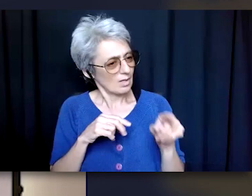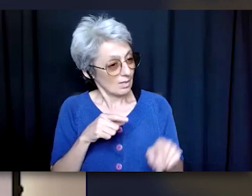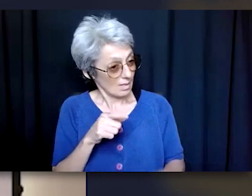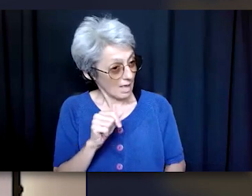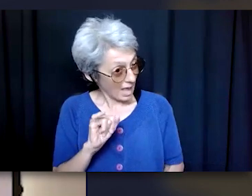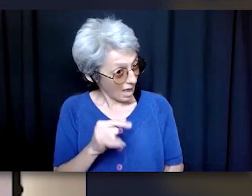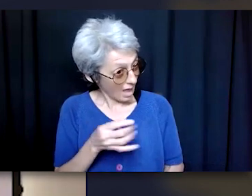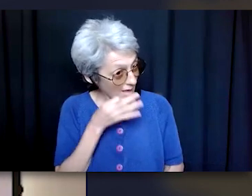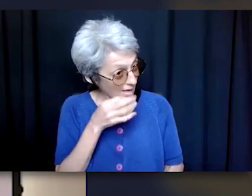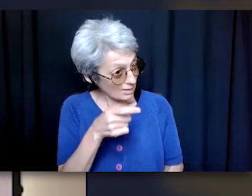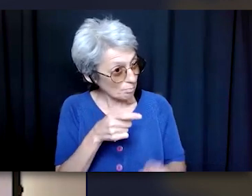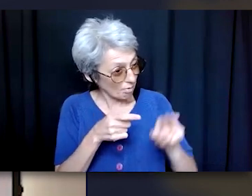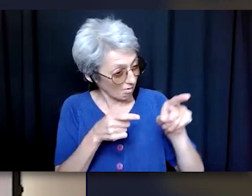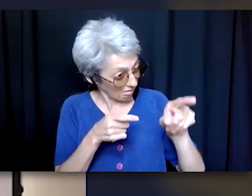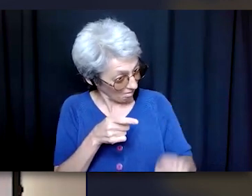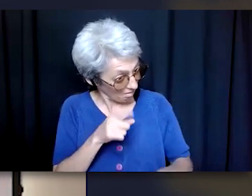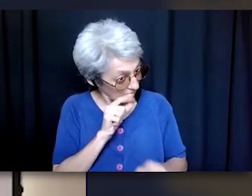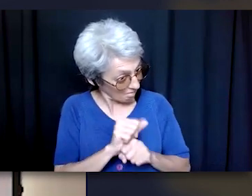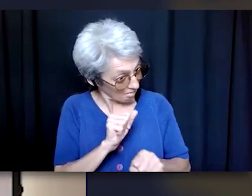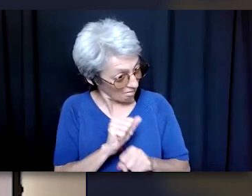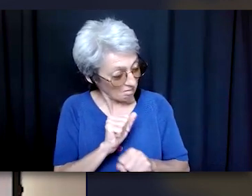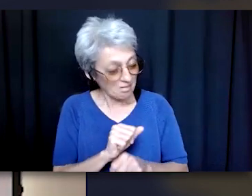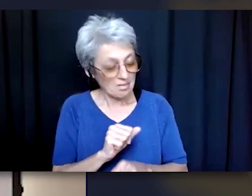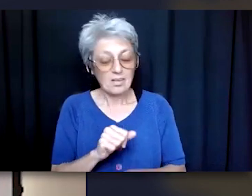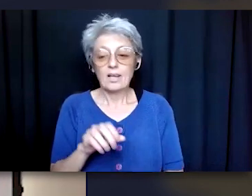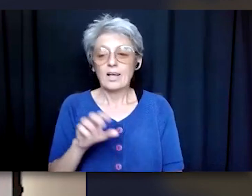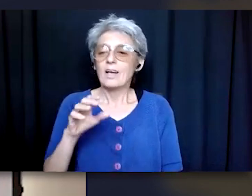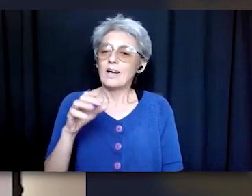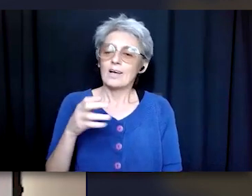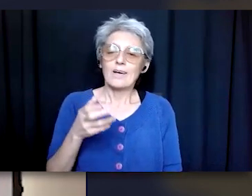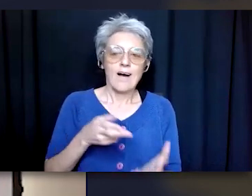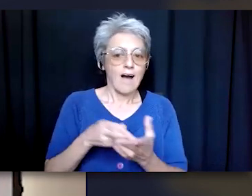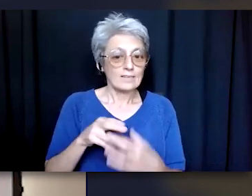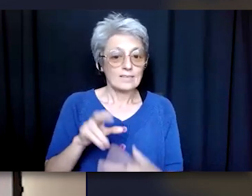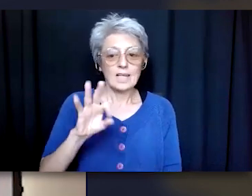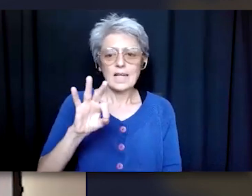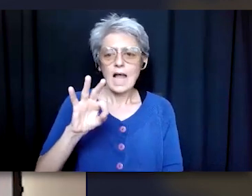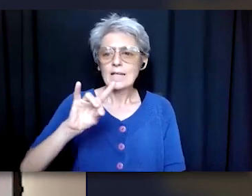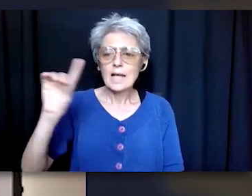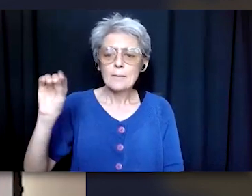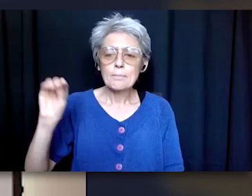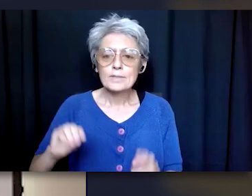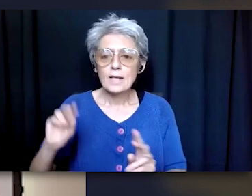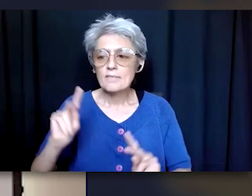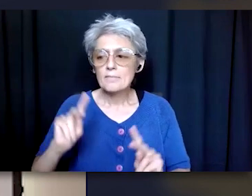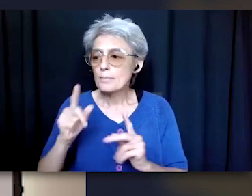clear, 98% of us who are talking and writing and publishing about this didn’t do much with